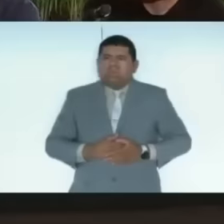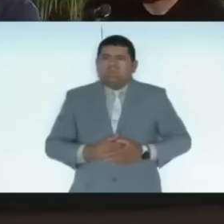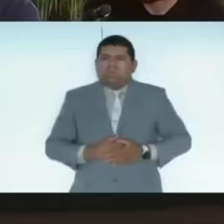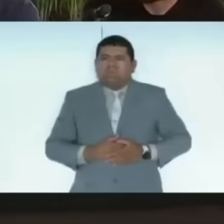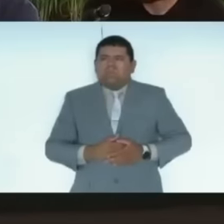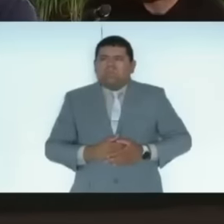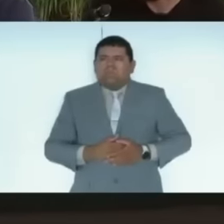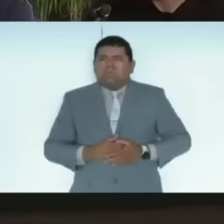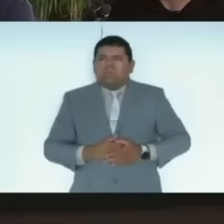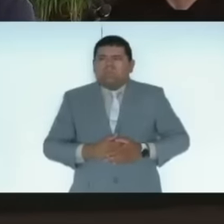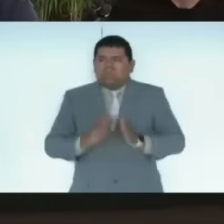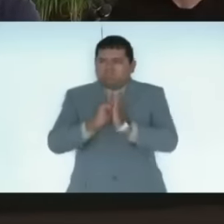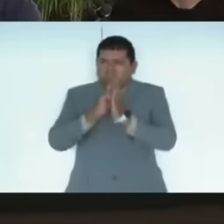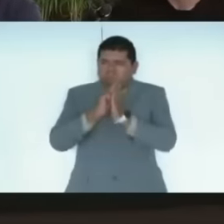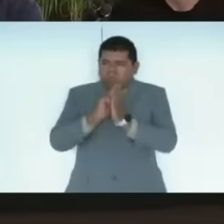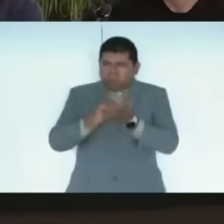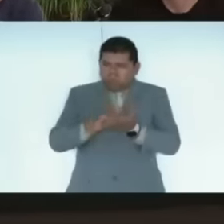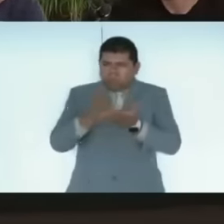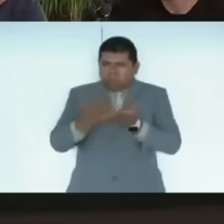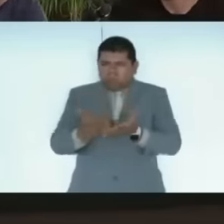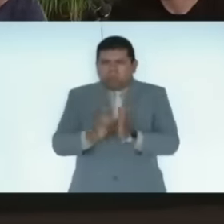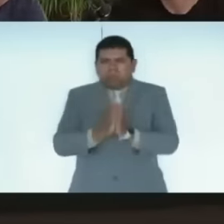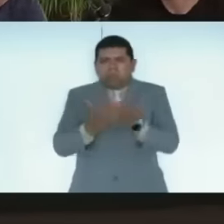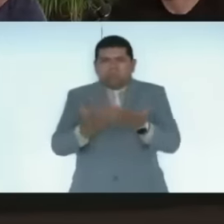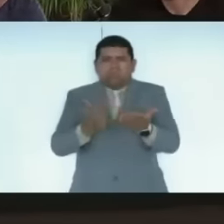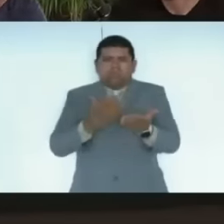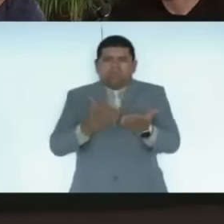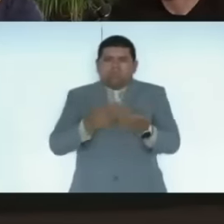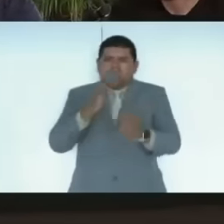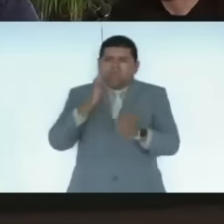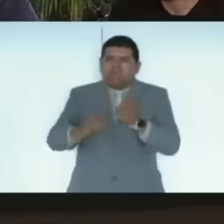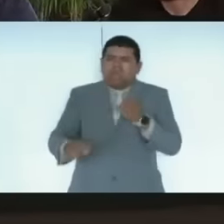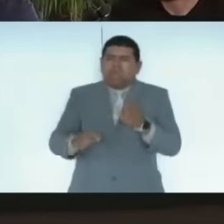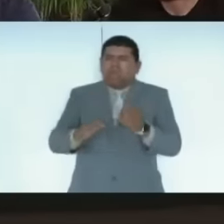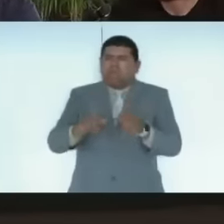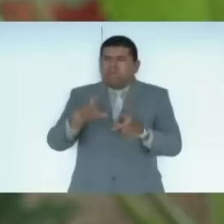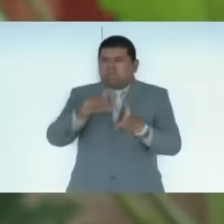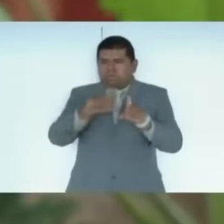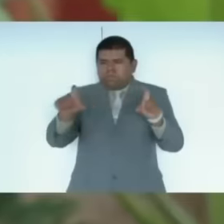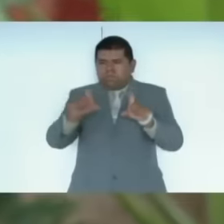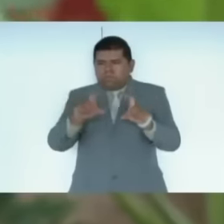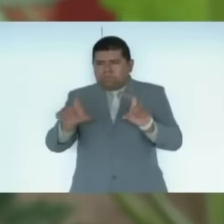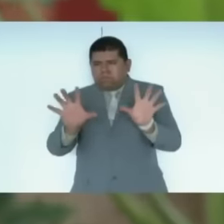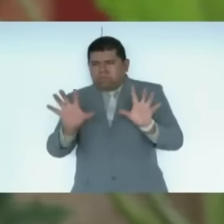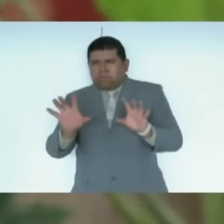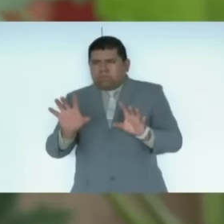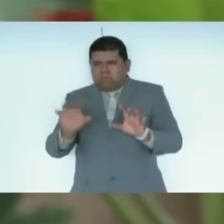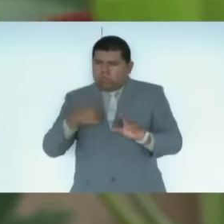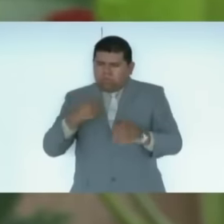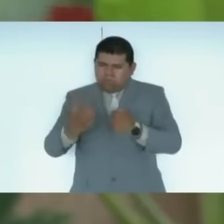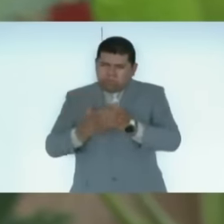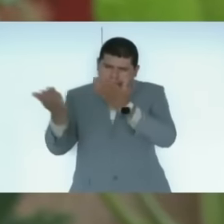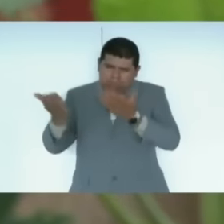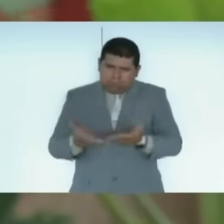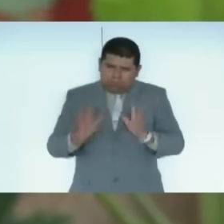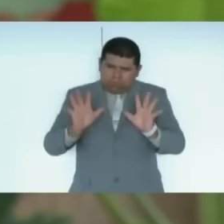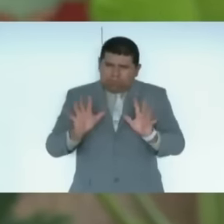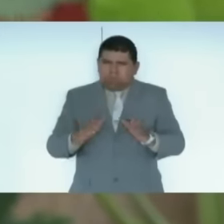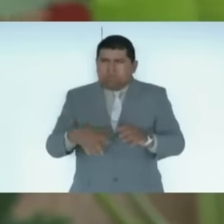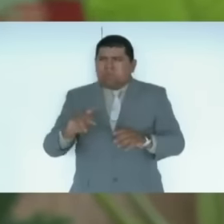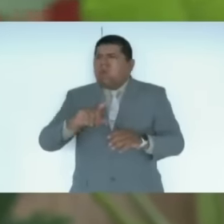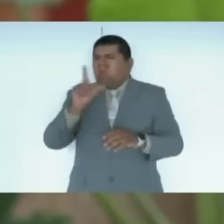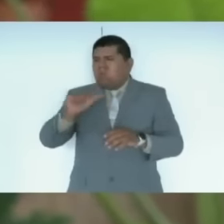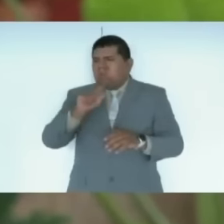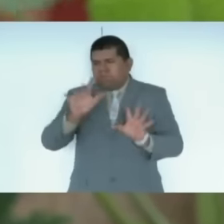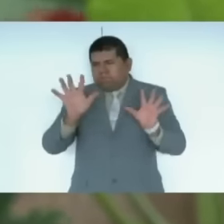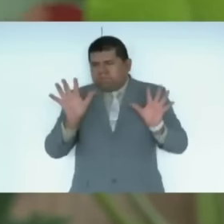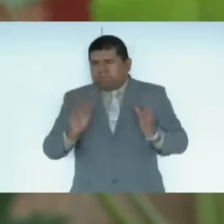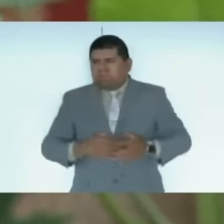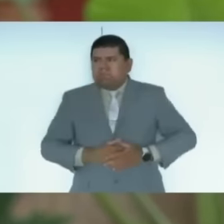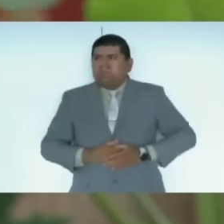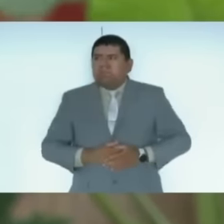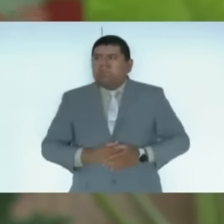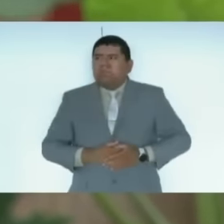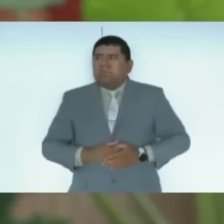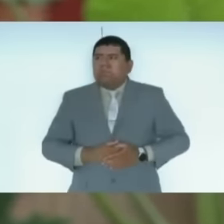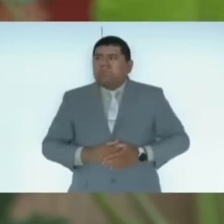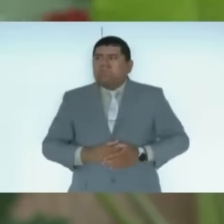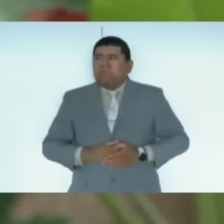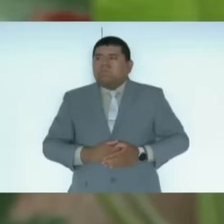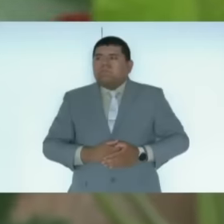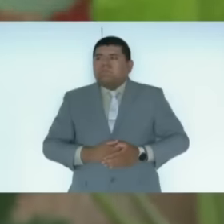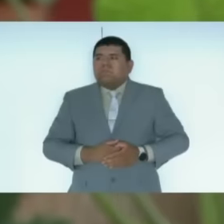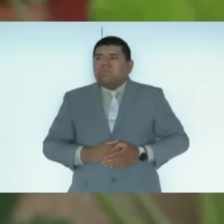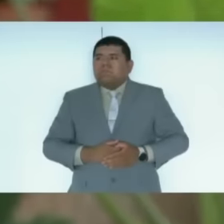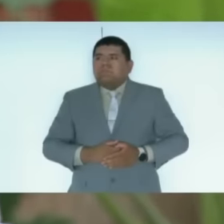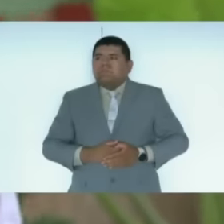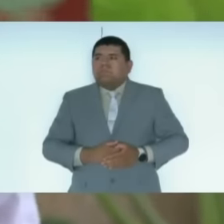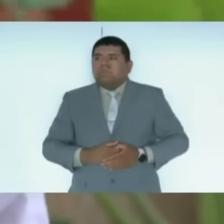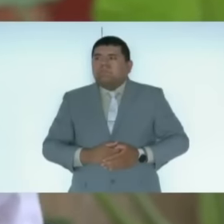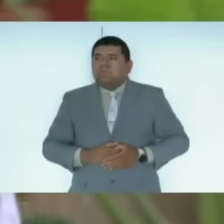it is I'm still going to return but later Yes this one I'm going to retire